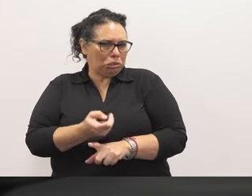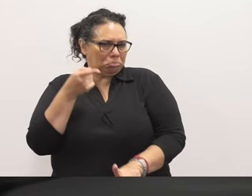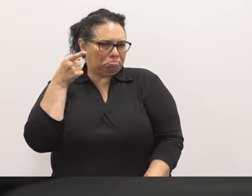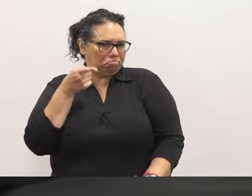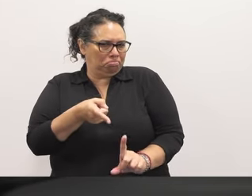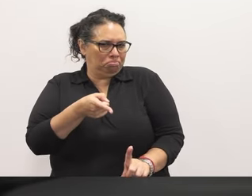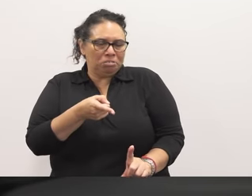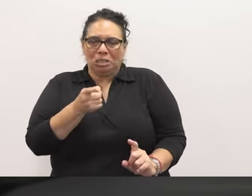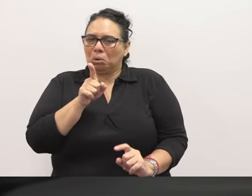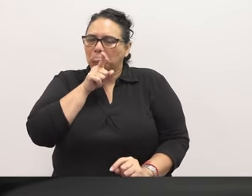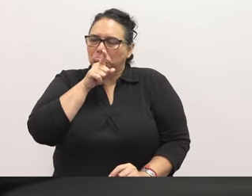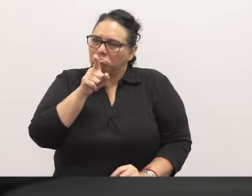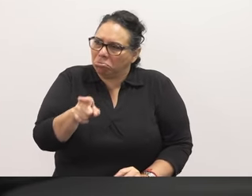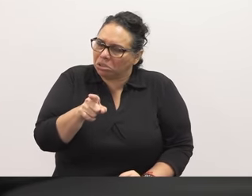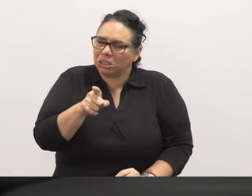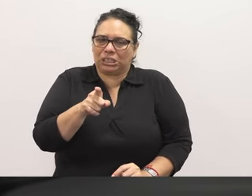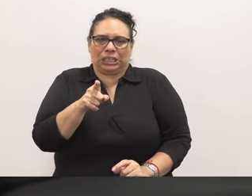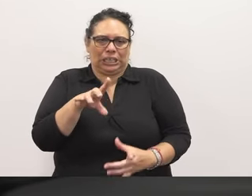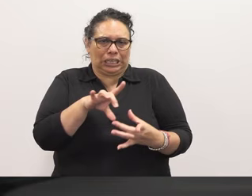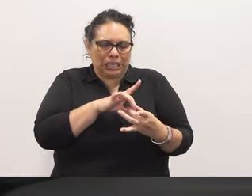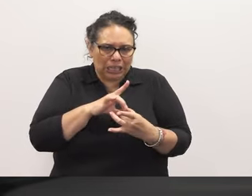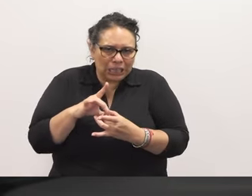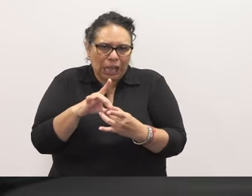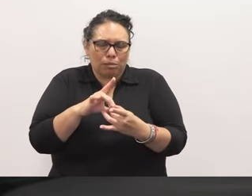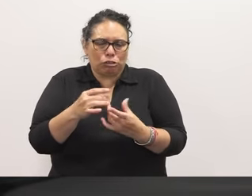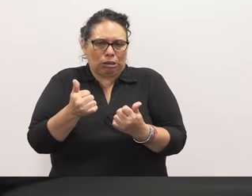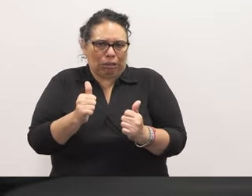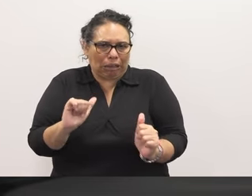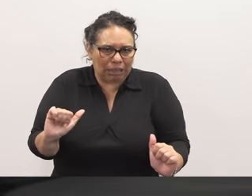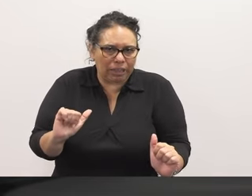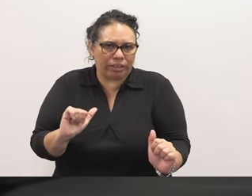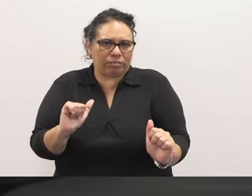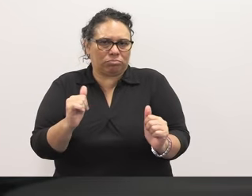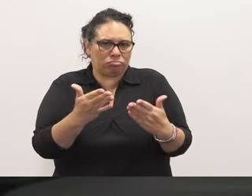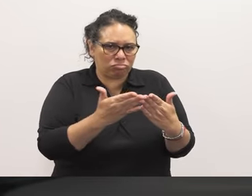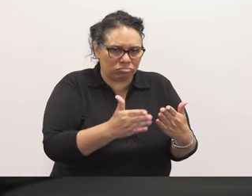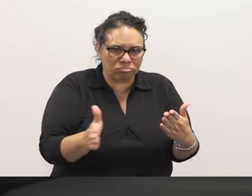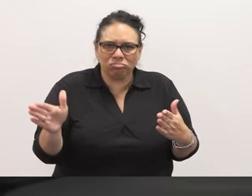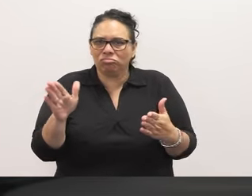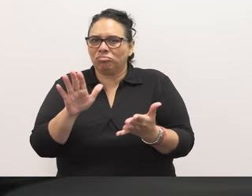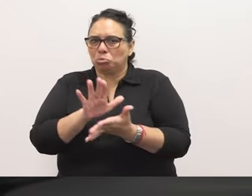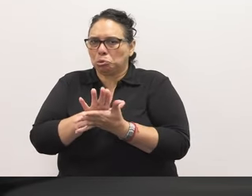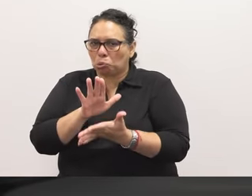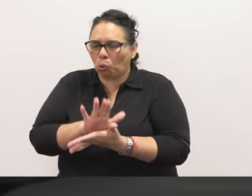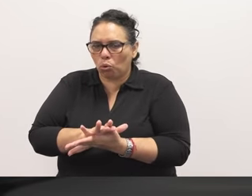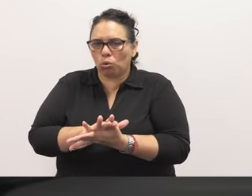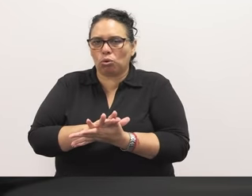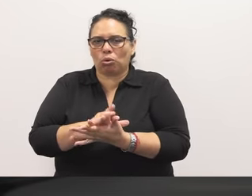And it really is a collaborative effort across the entire school through their clubs,